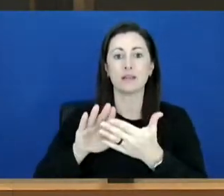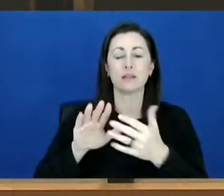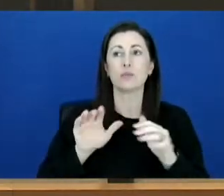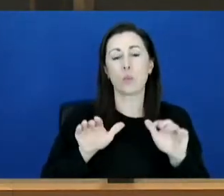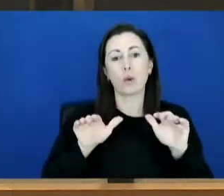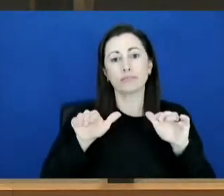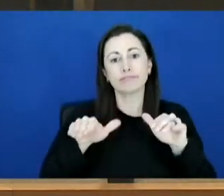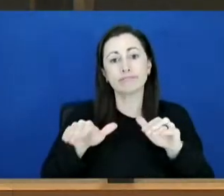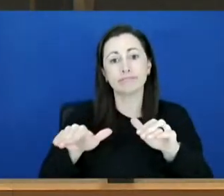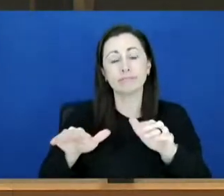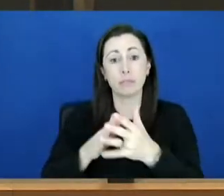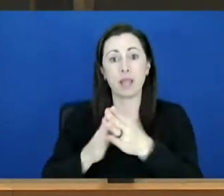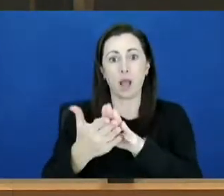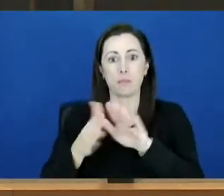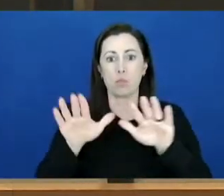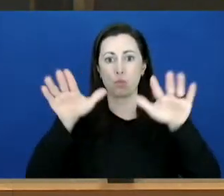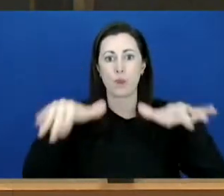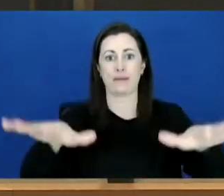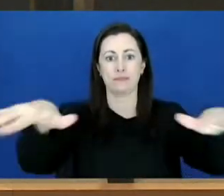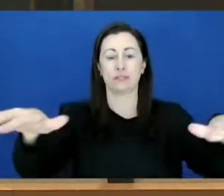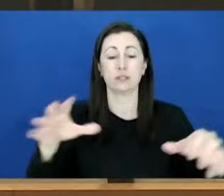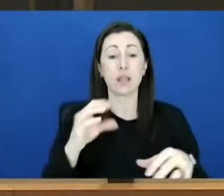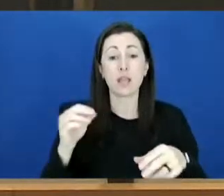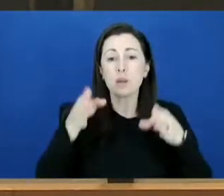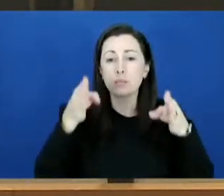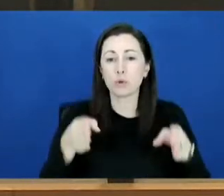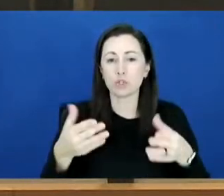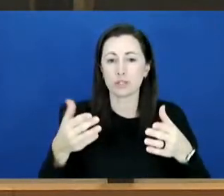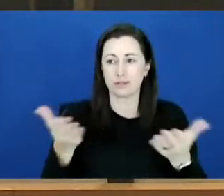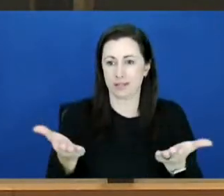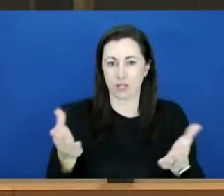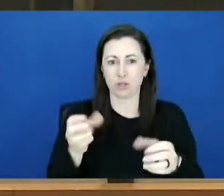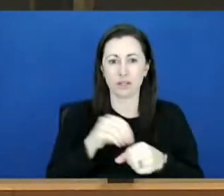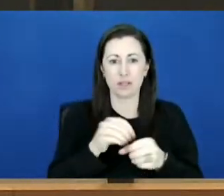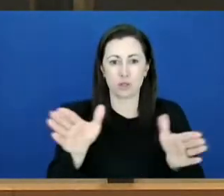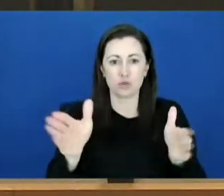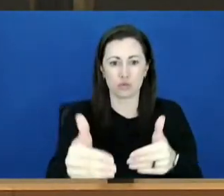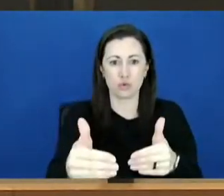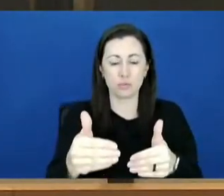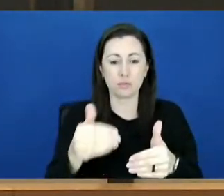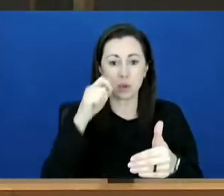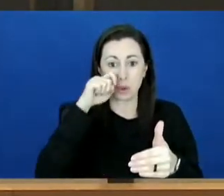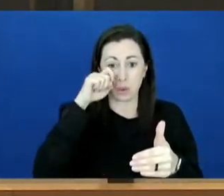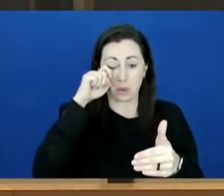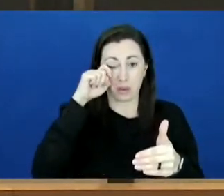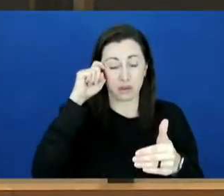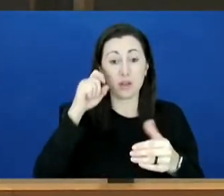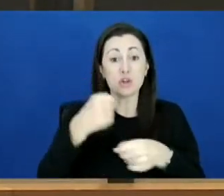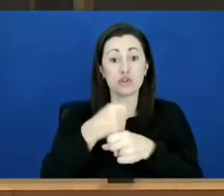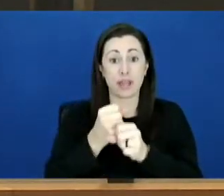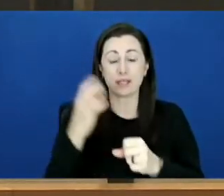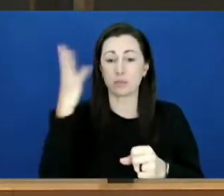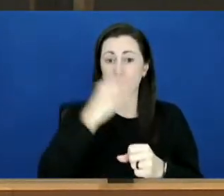IN THE OCEANS, THERE ARE RIPPLES